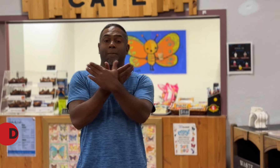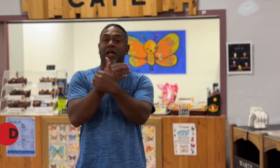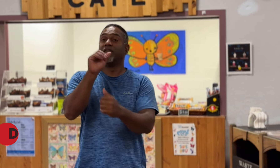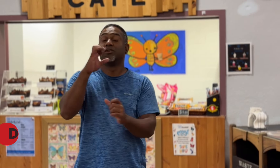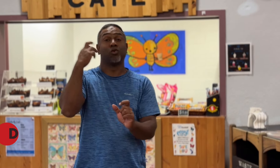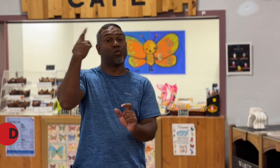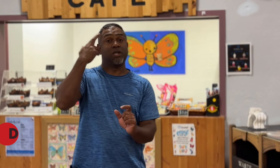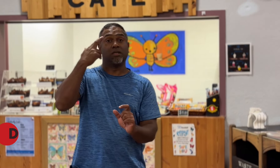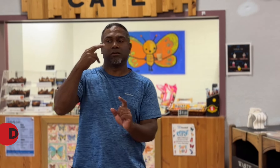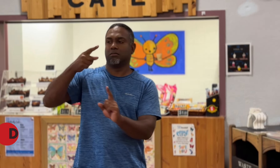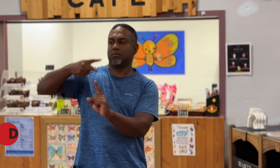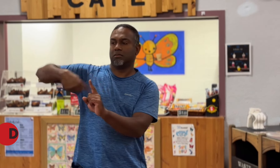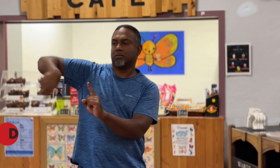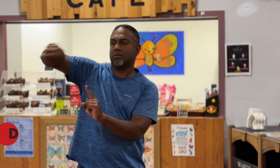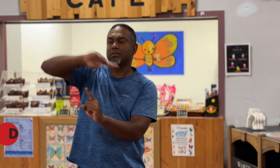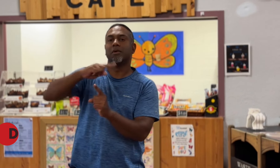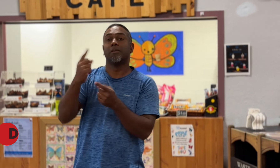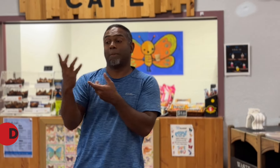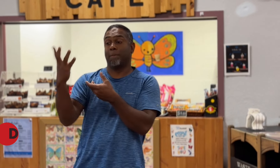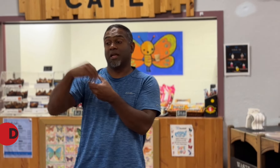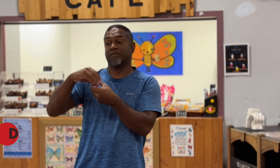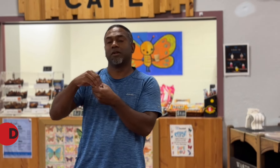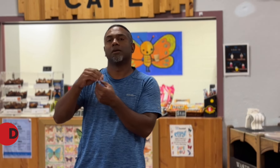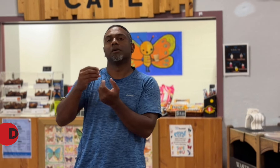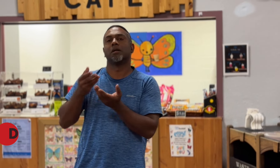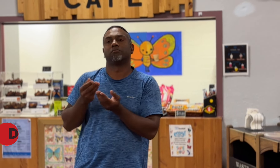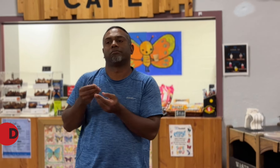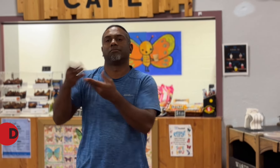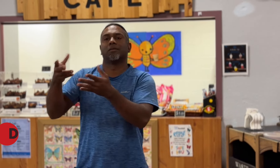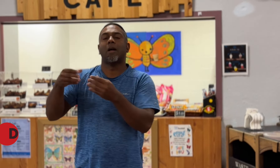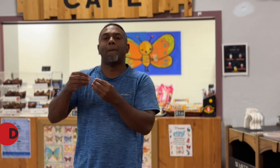We started the Butterfly Cafe to support the social inclusion of persons